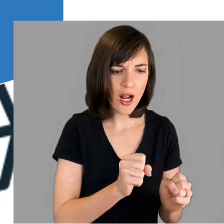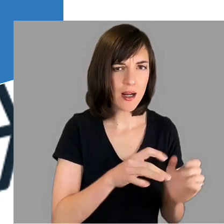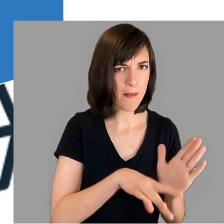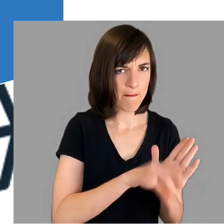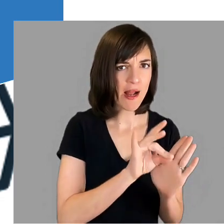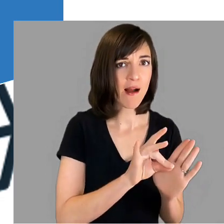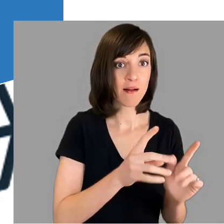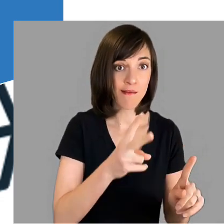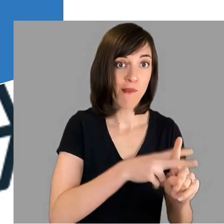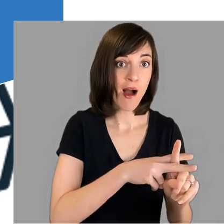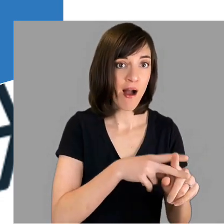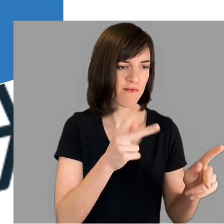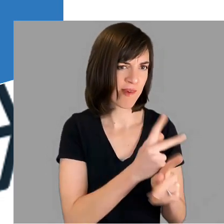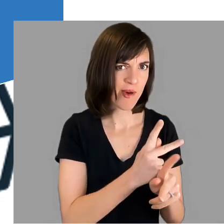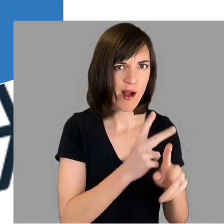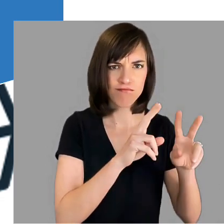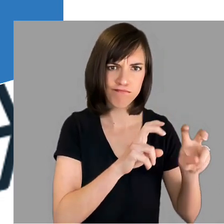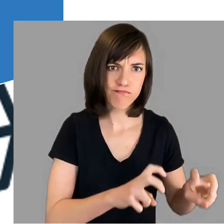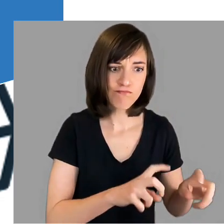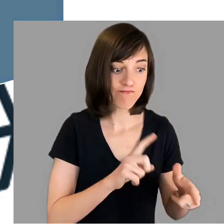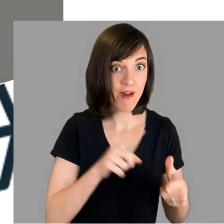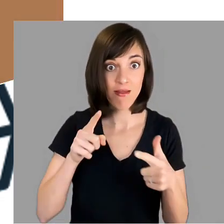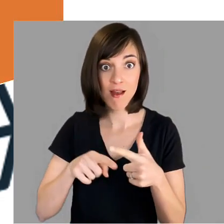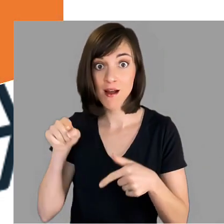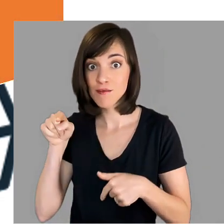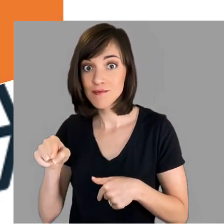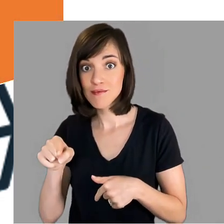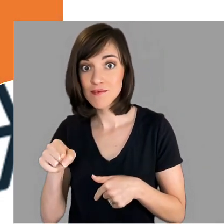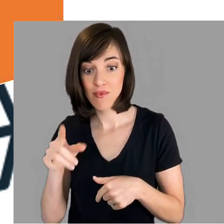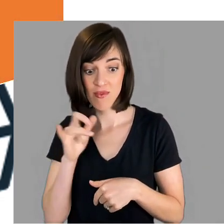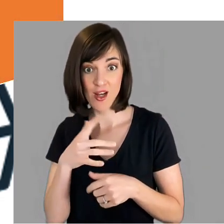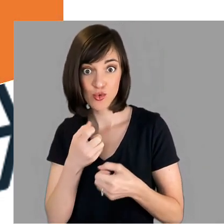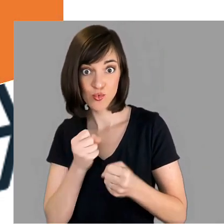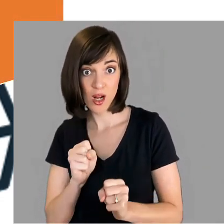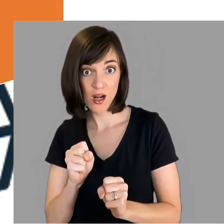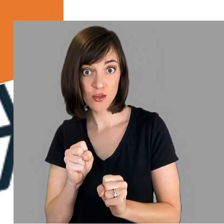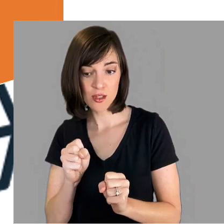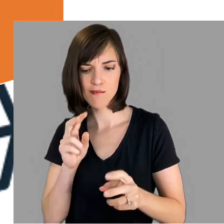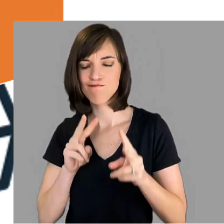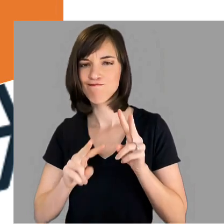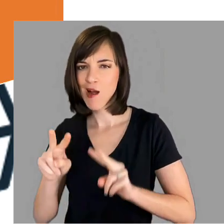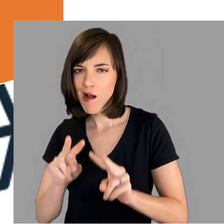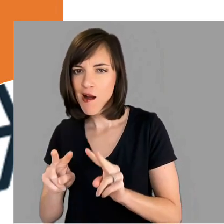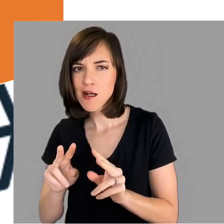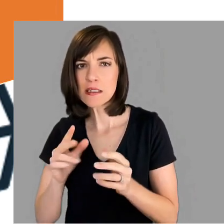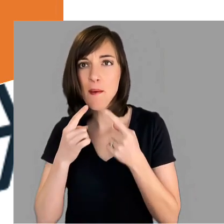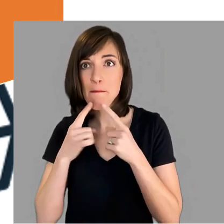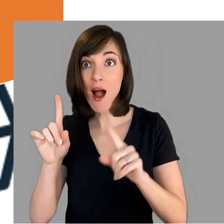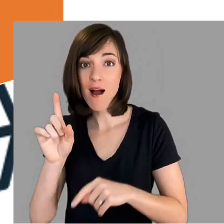applying a strategy to the problem, and selecting and monitoring the effects of that strategy.”